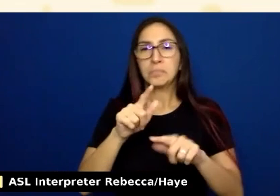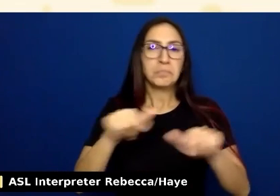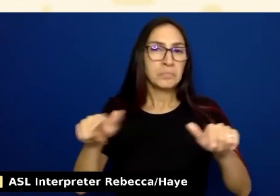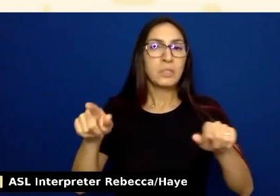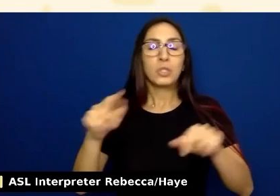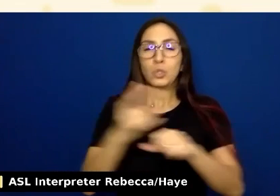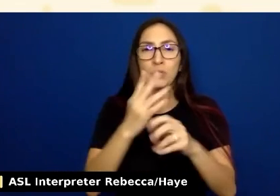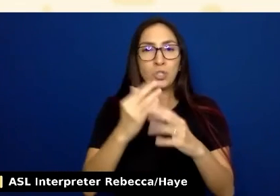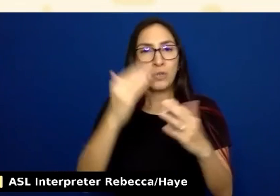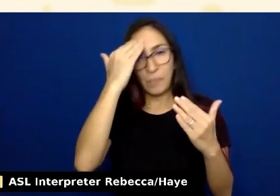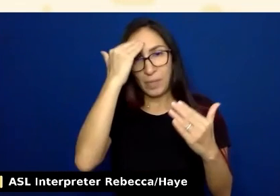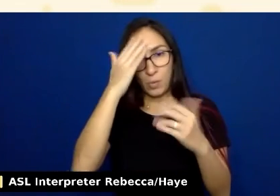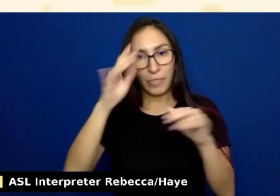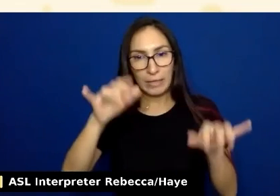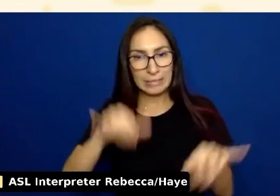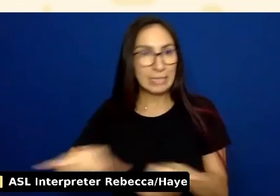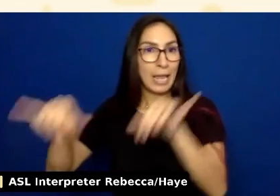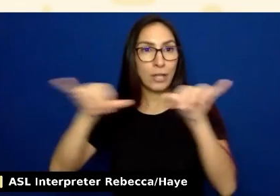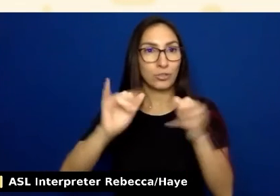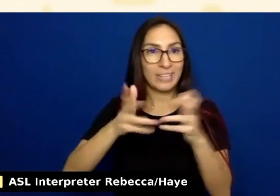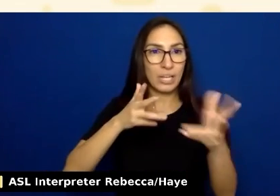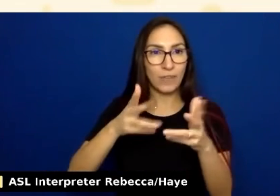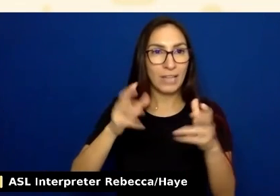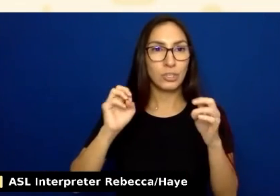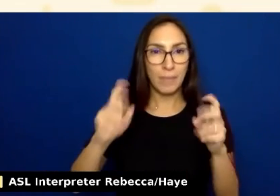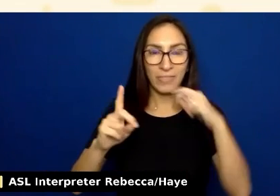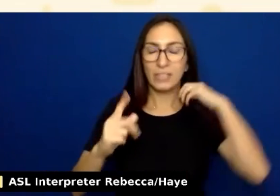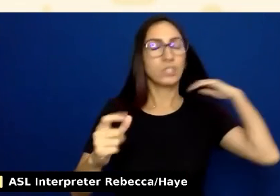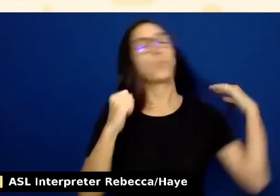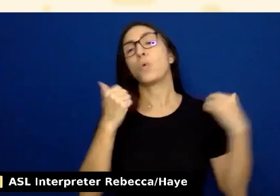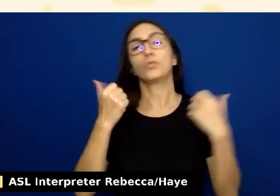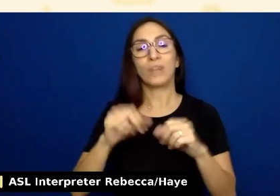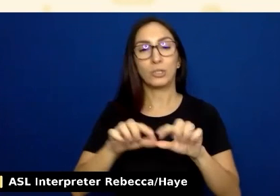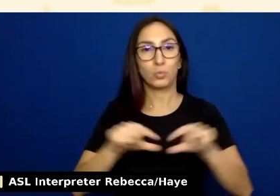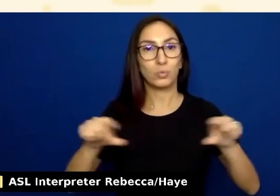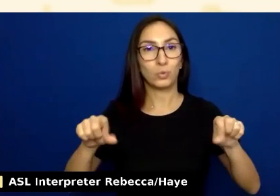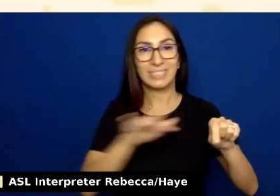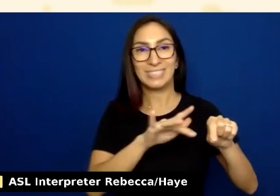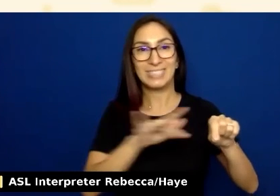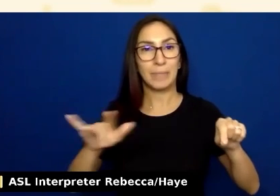they would not try the space bar key on a tab. As soon as we hear a tab, we would press the enter key.